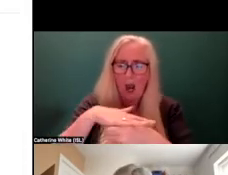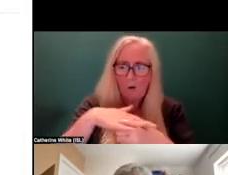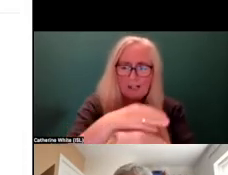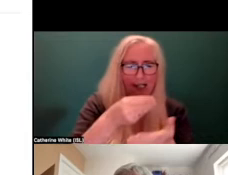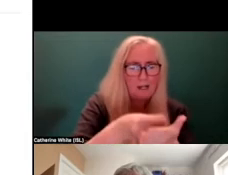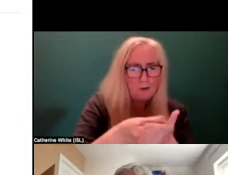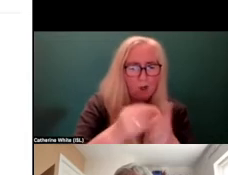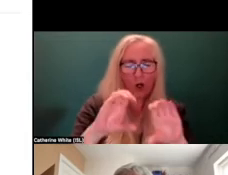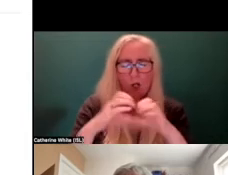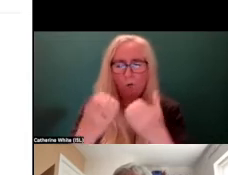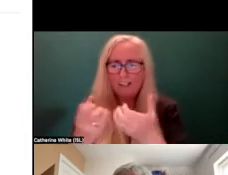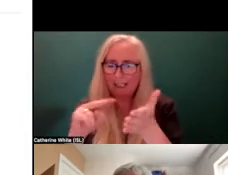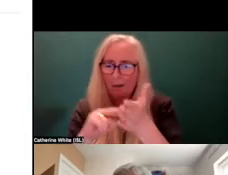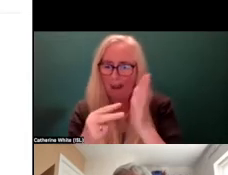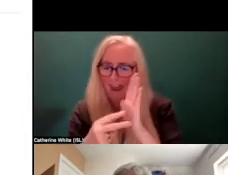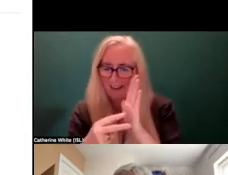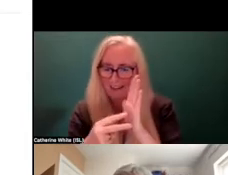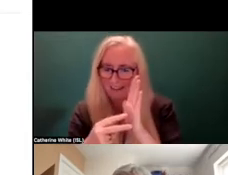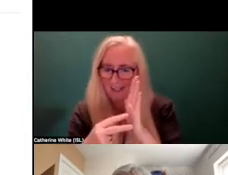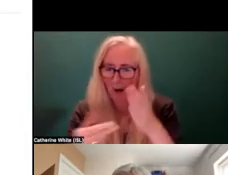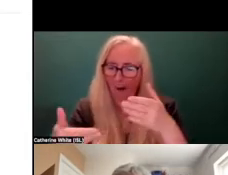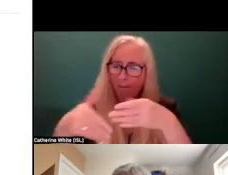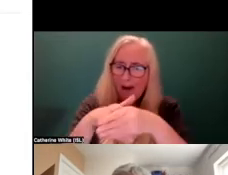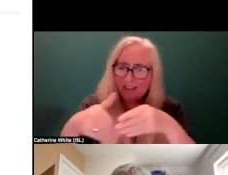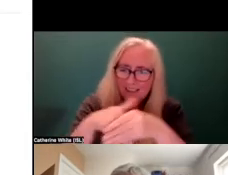things like local economic and community planning and the